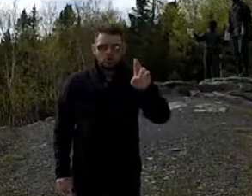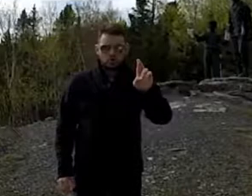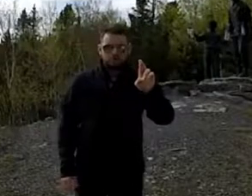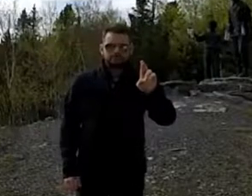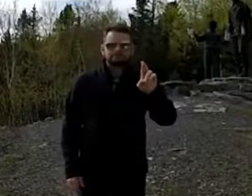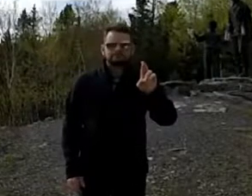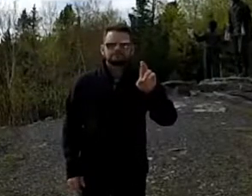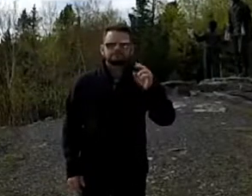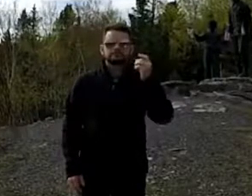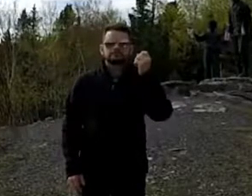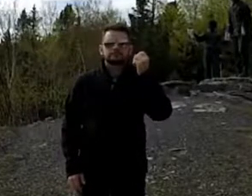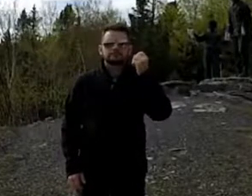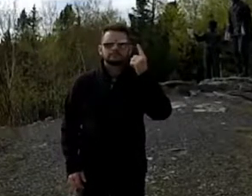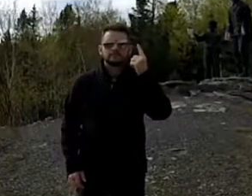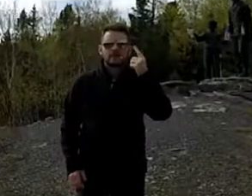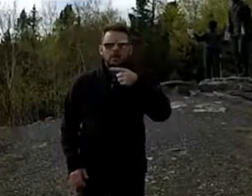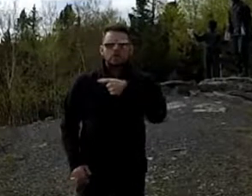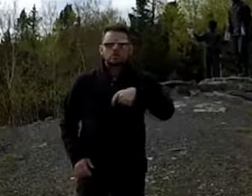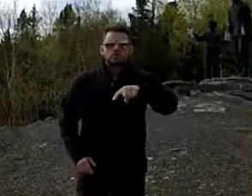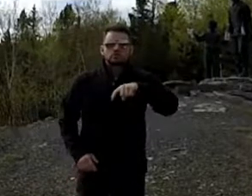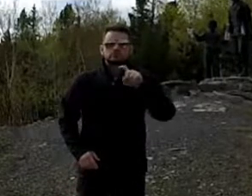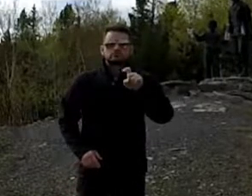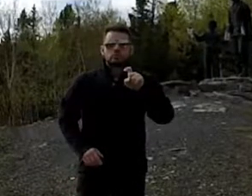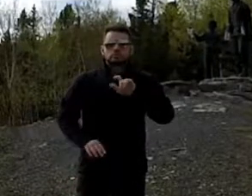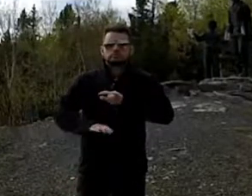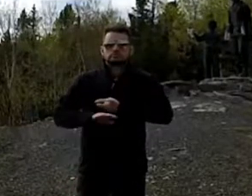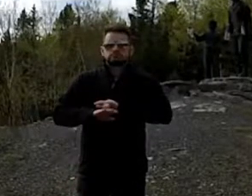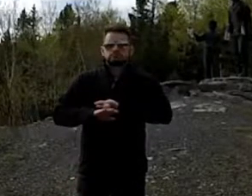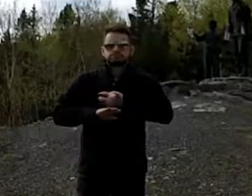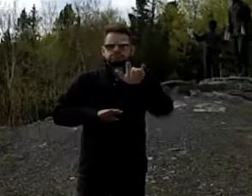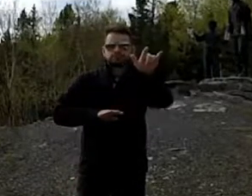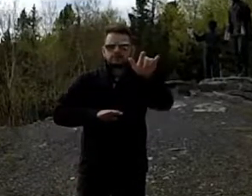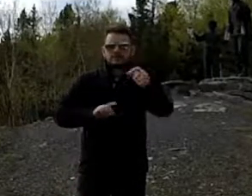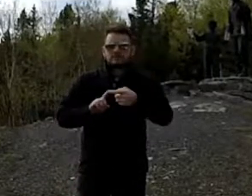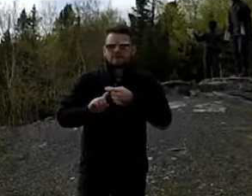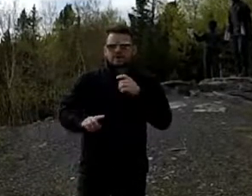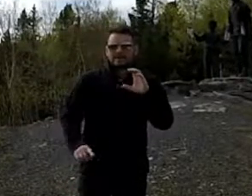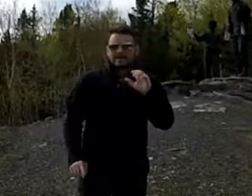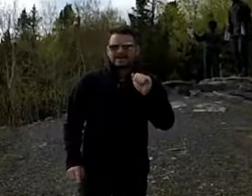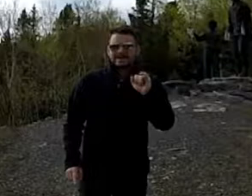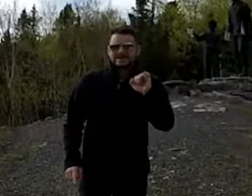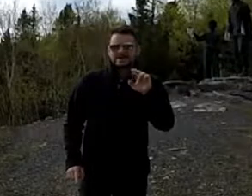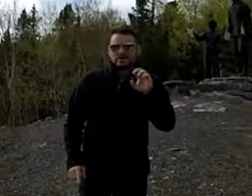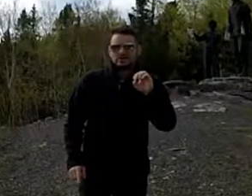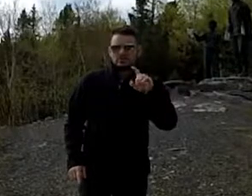They were planning to depart Cairo, Egypt.